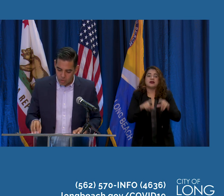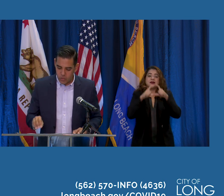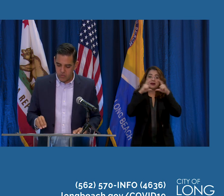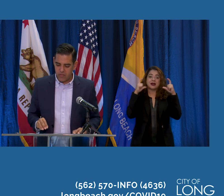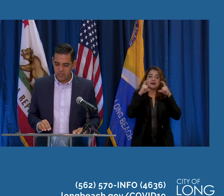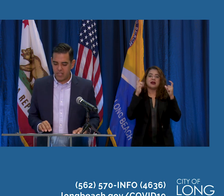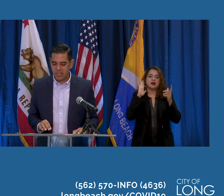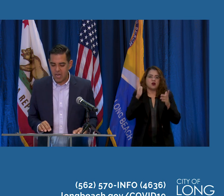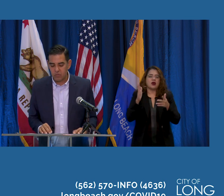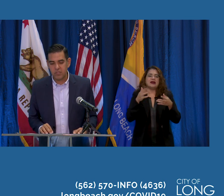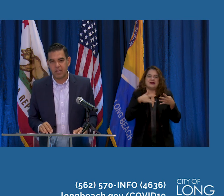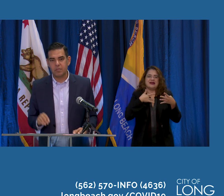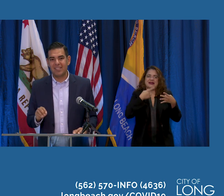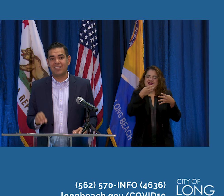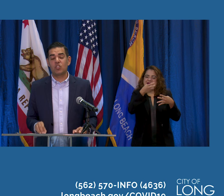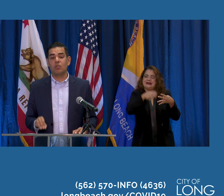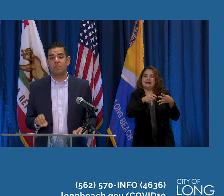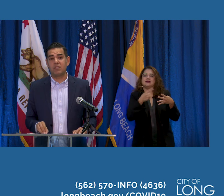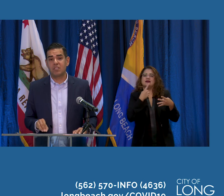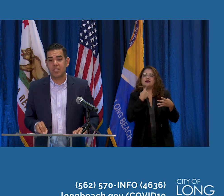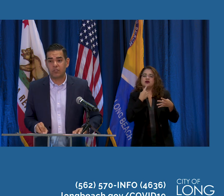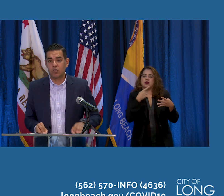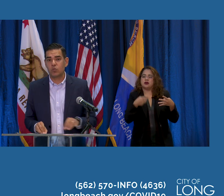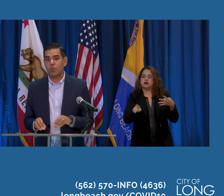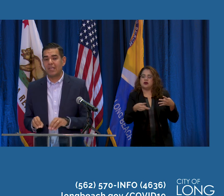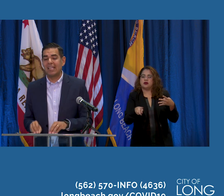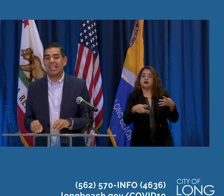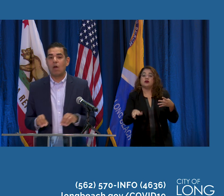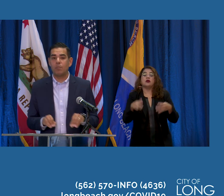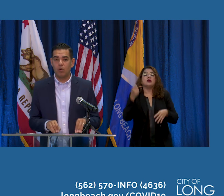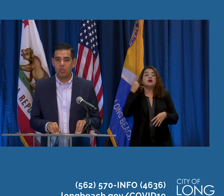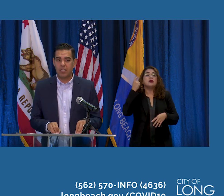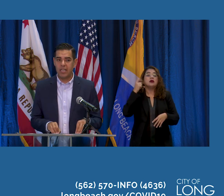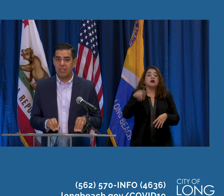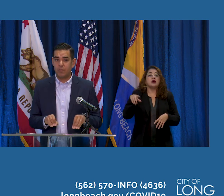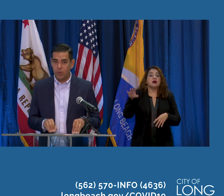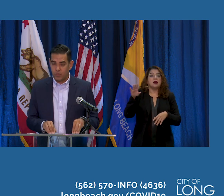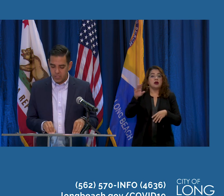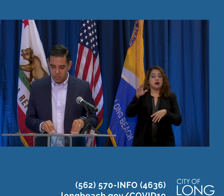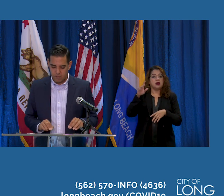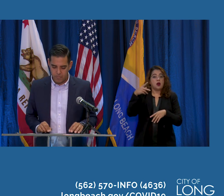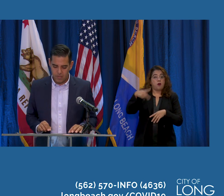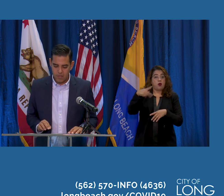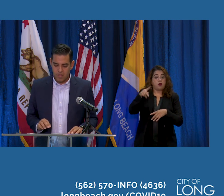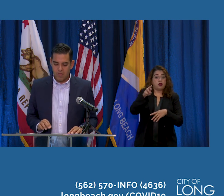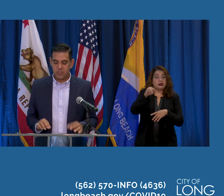On Tuesday, the state announced that some additional business sectors would be allowable in the purple tier.